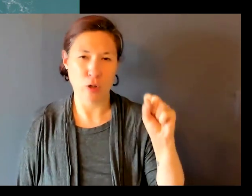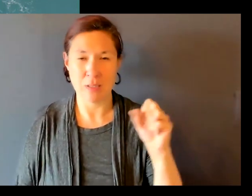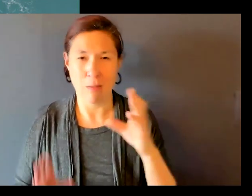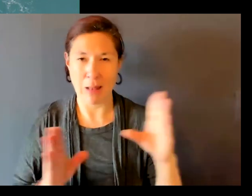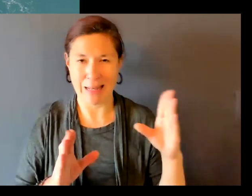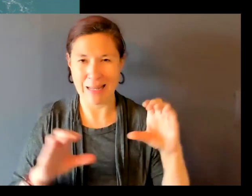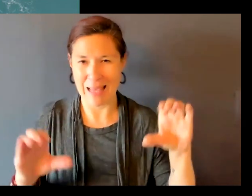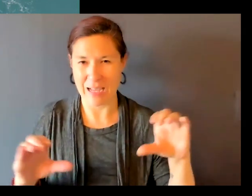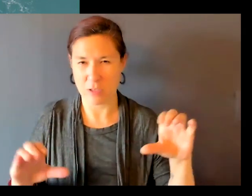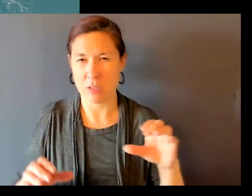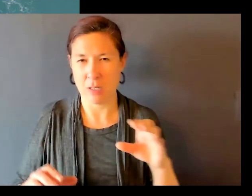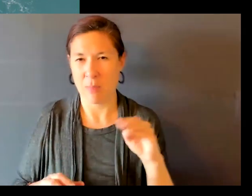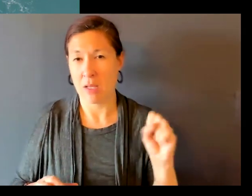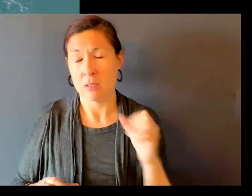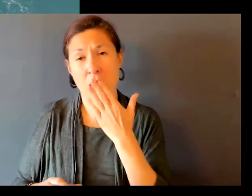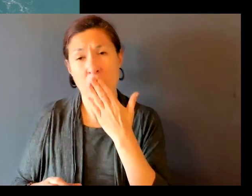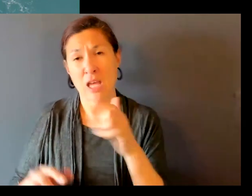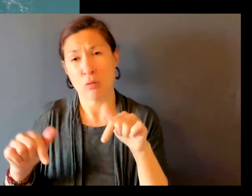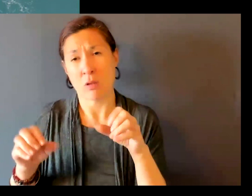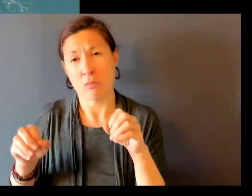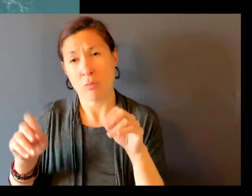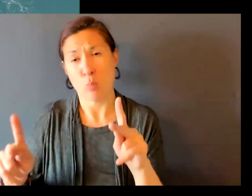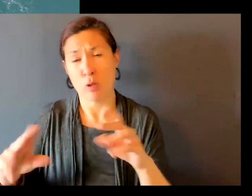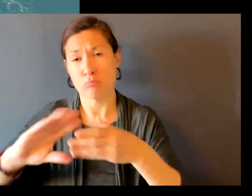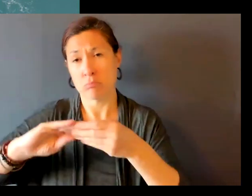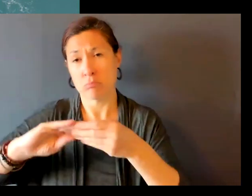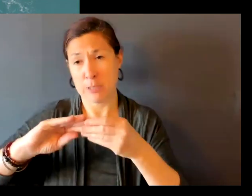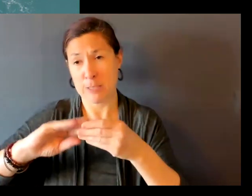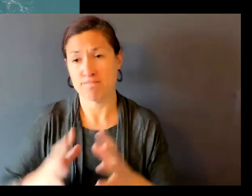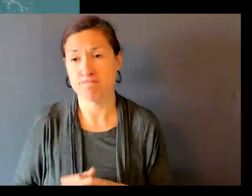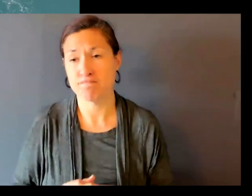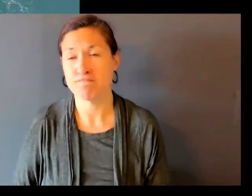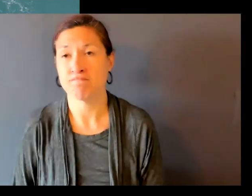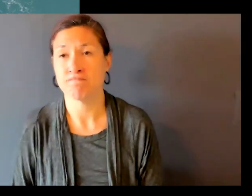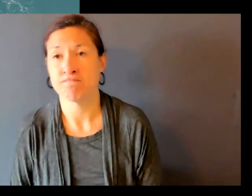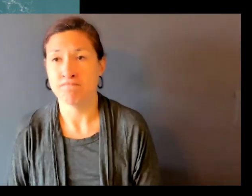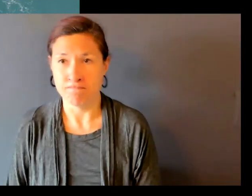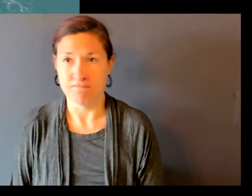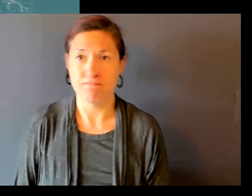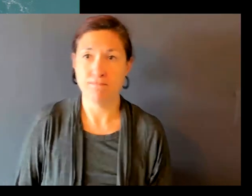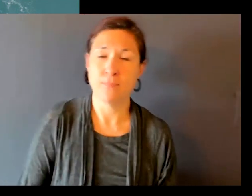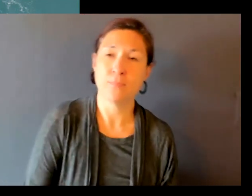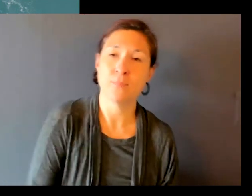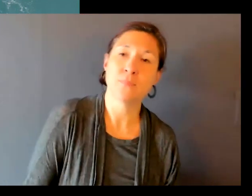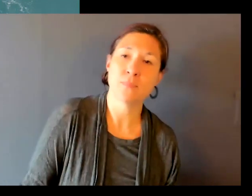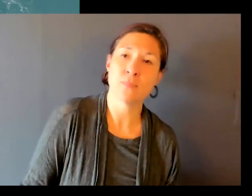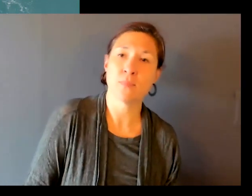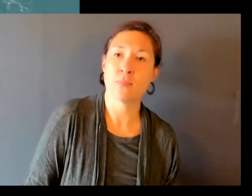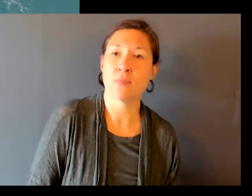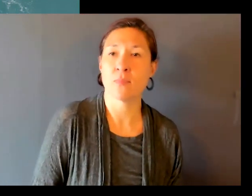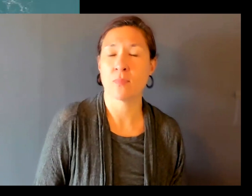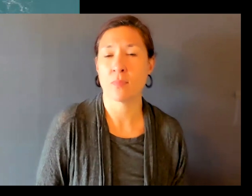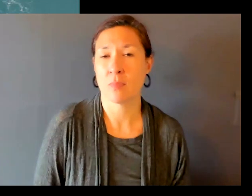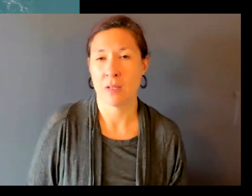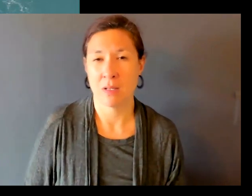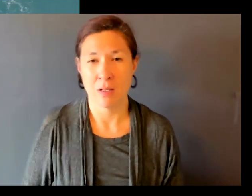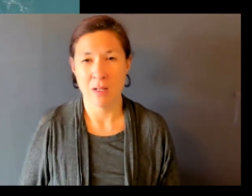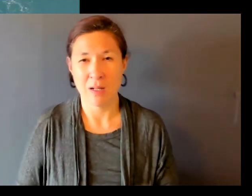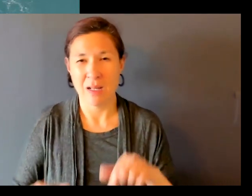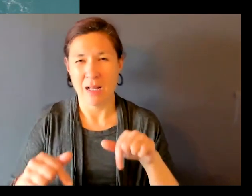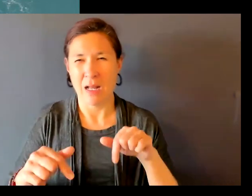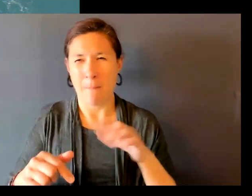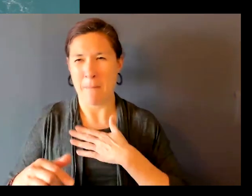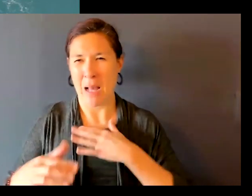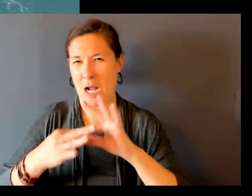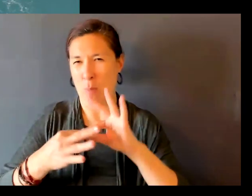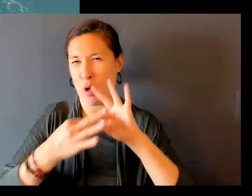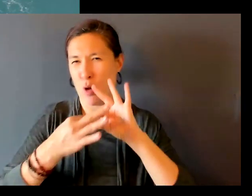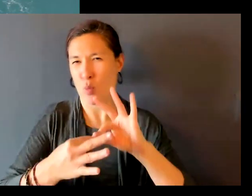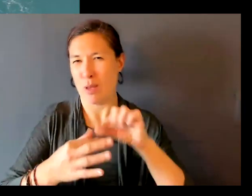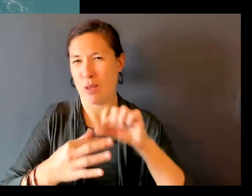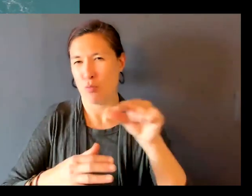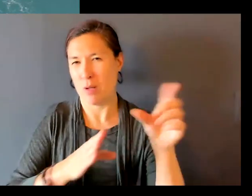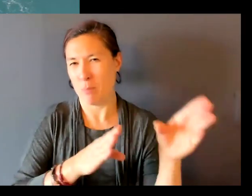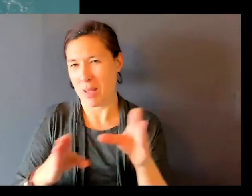But people just say ho hum to it, it seems. The other thing is the waterways. I would love to see, uhm, Mass. environmental police taking off the role of managing great ponds in Massachusetts. I know they do partner with division of fisheries and wildlife and public access board and everything, but you end up having friction between the environmental police and your local police to get any enforcement on the devastation that is happening on our lakes and, ah, ponds through boating,